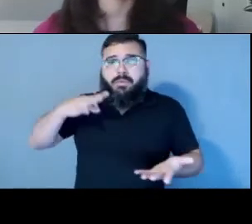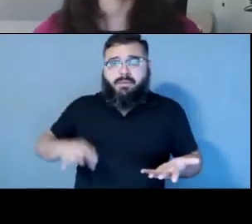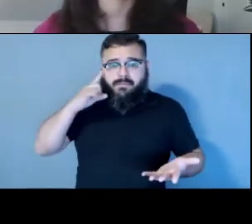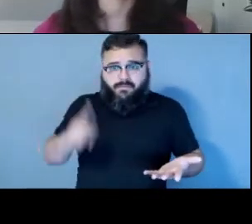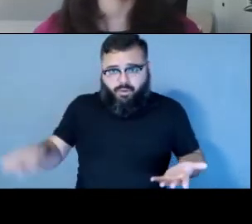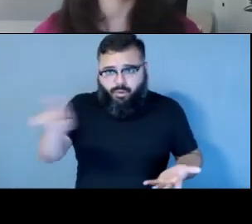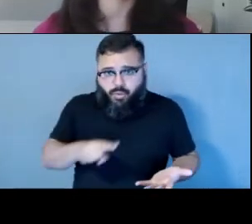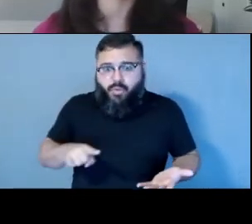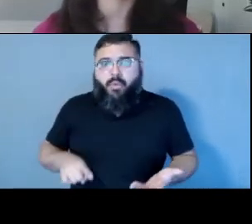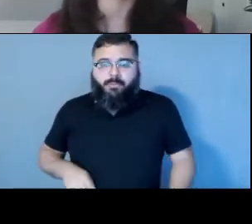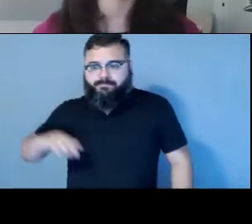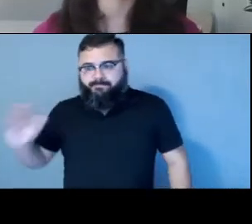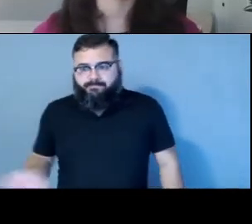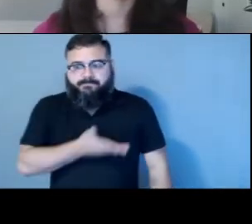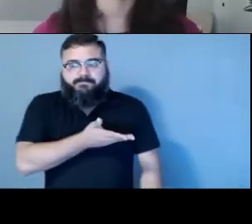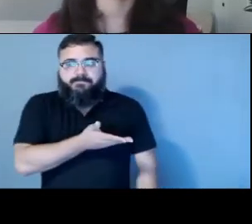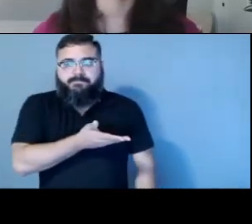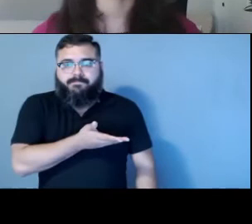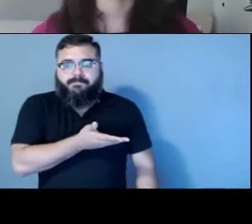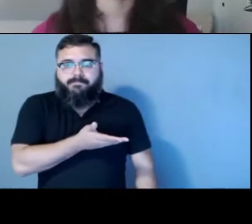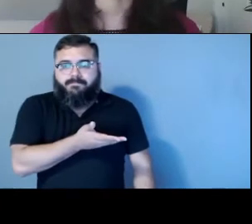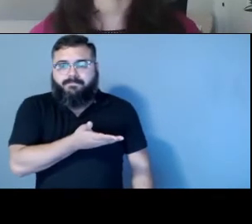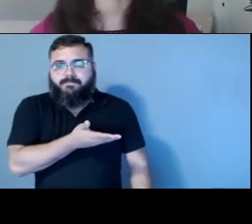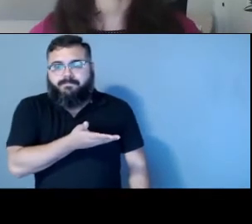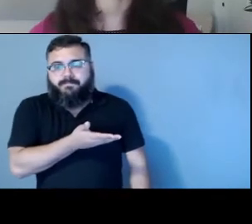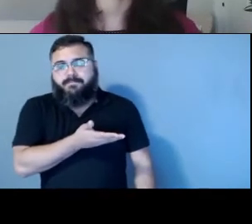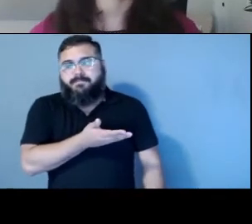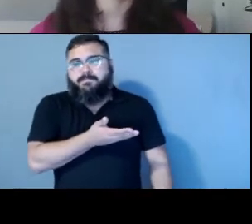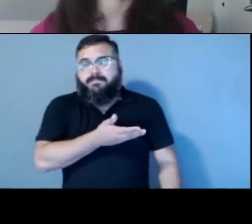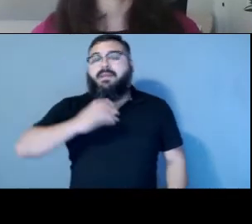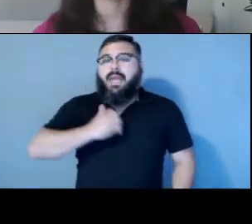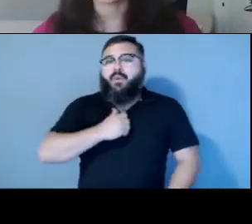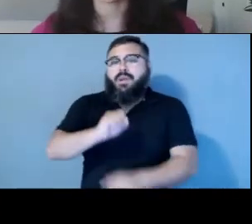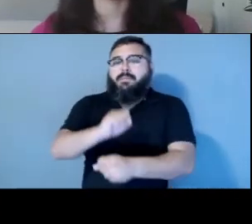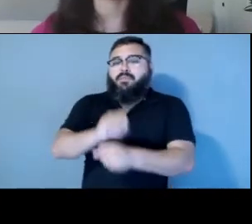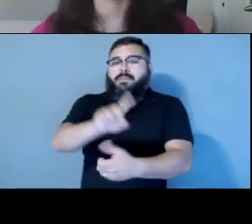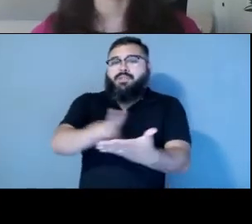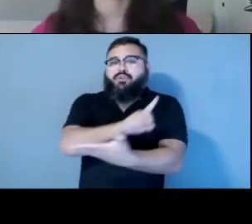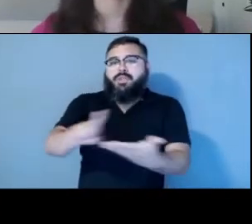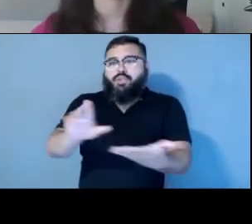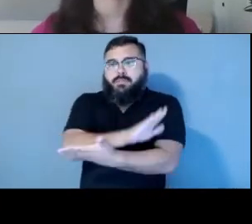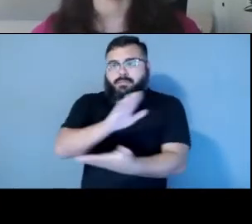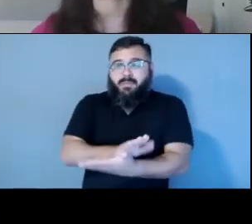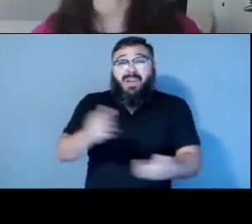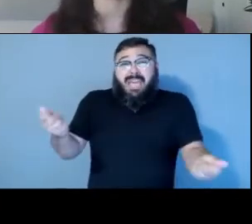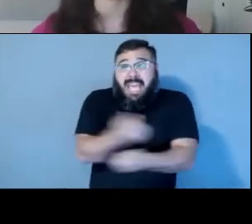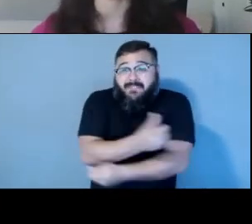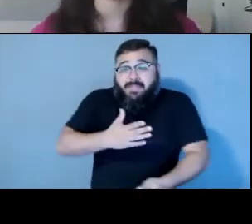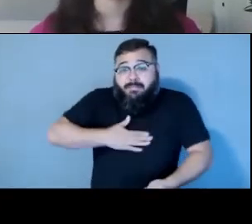So here's our Employment Discrimination handout, it is everything that my presentation just included and more